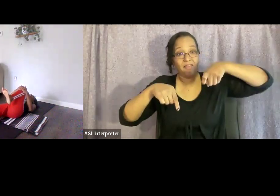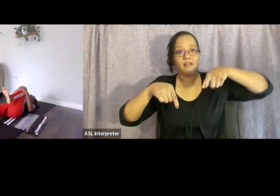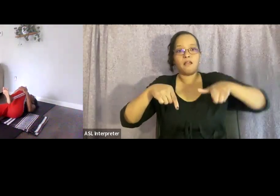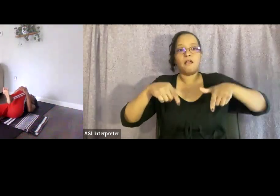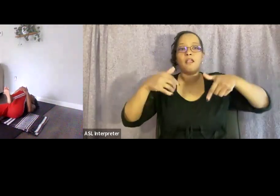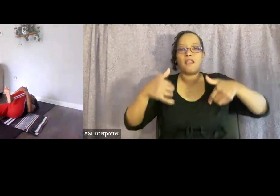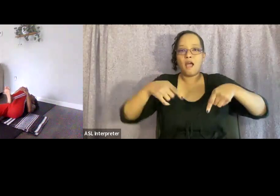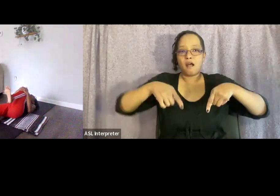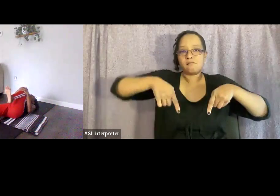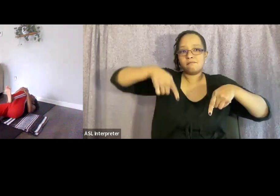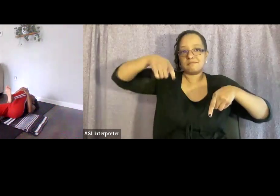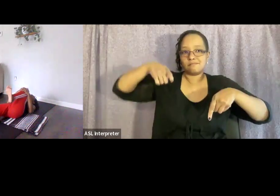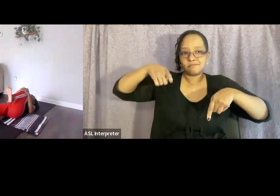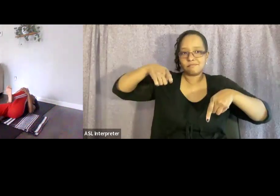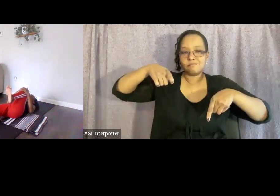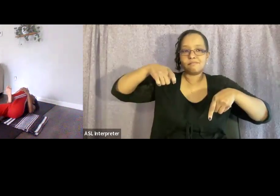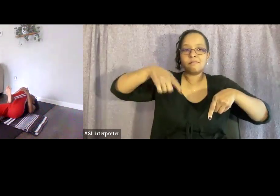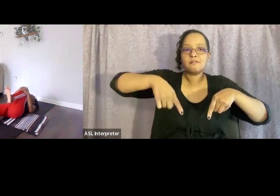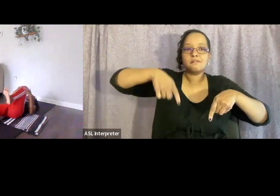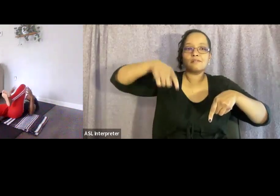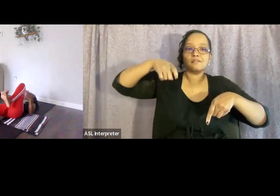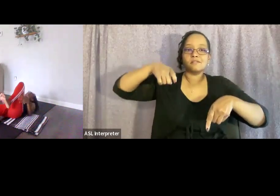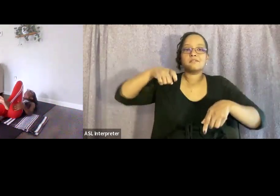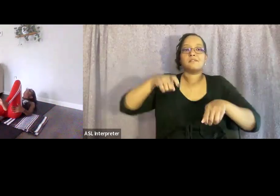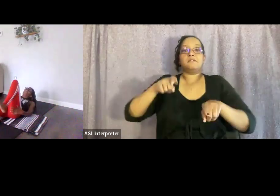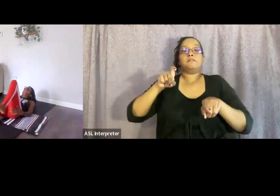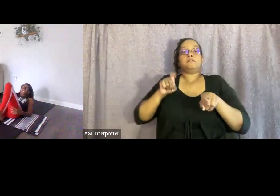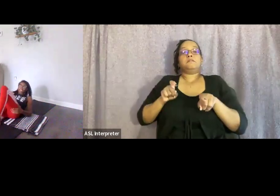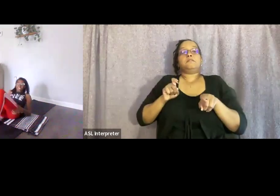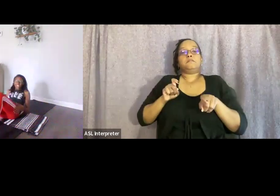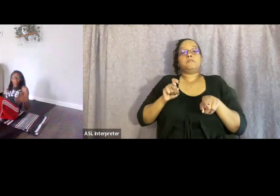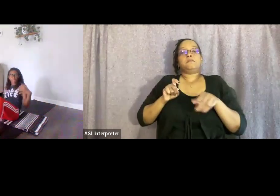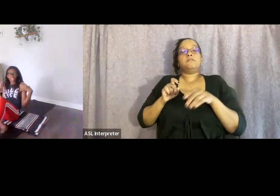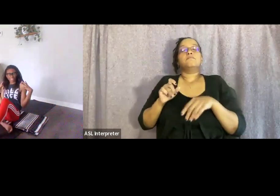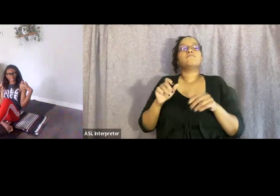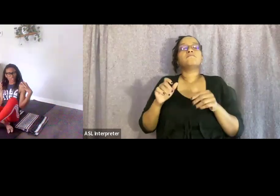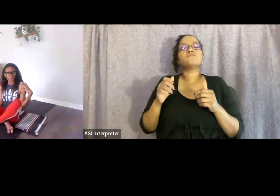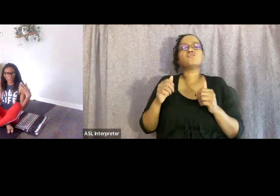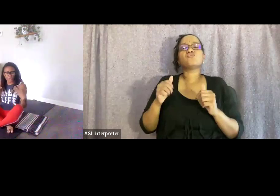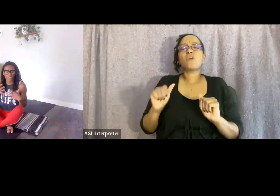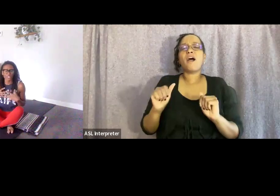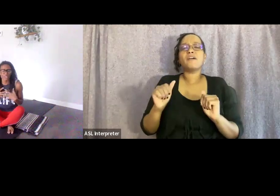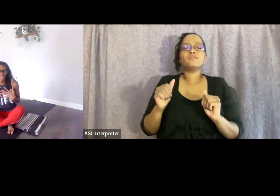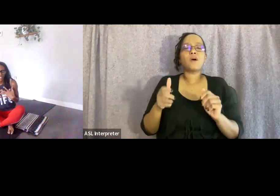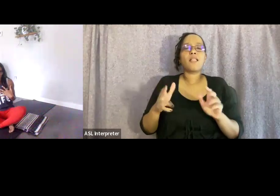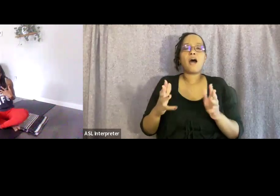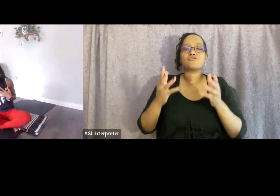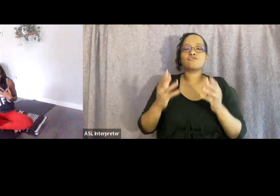Again, encouraging you to see if you can find some softness in the back or the shoulders and across the heart.